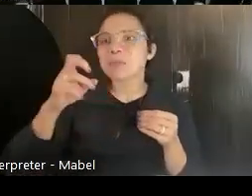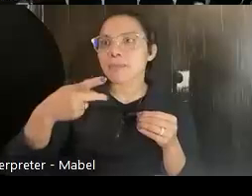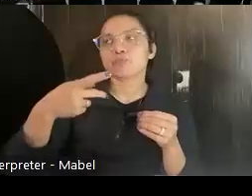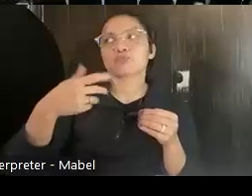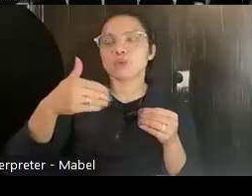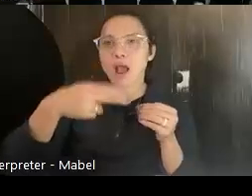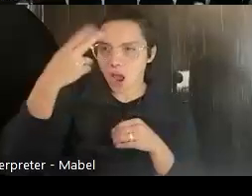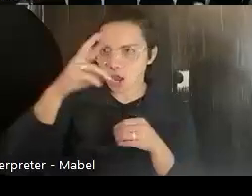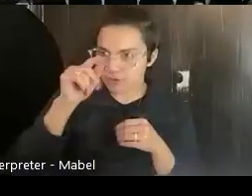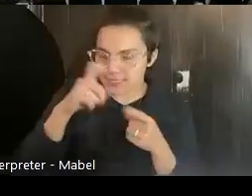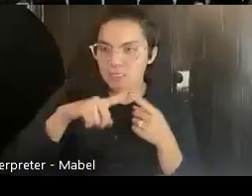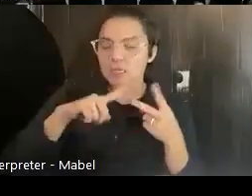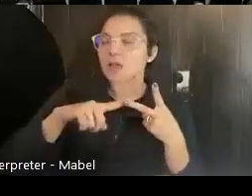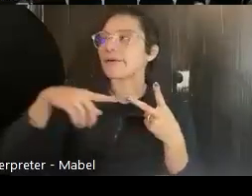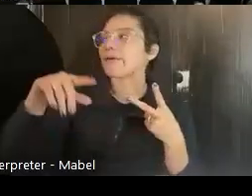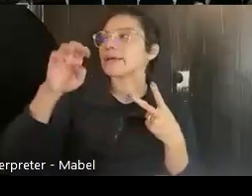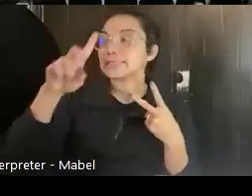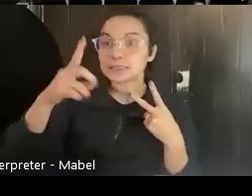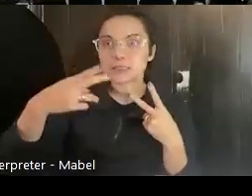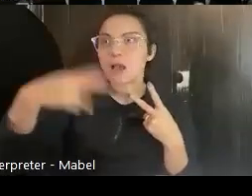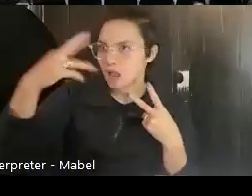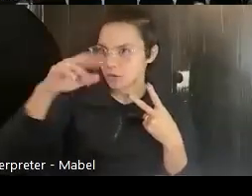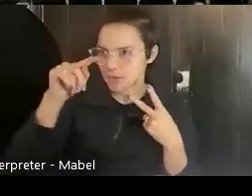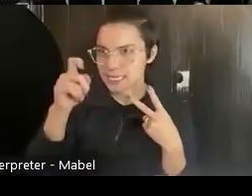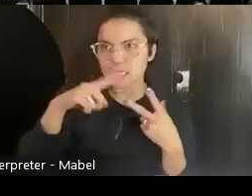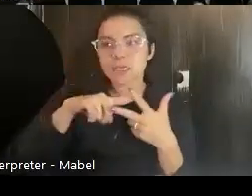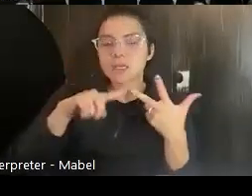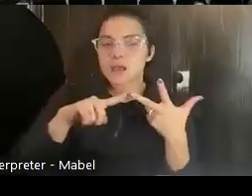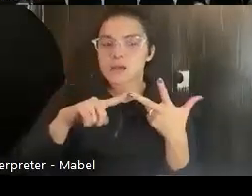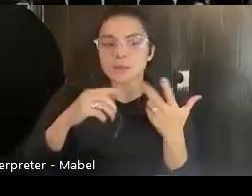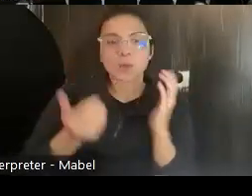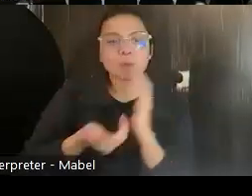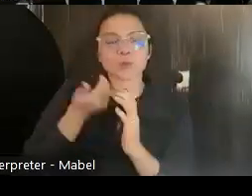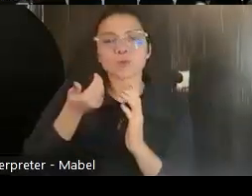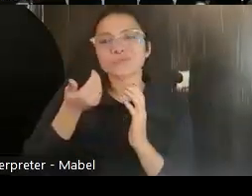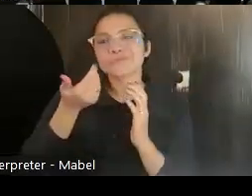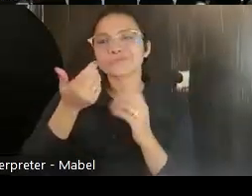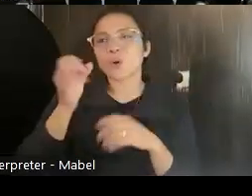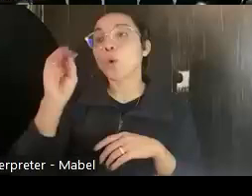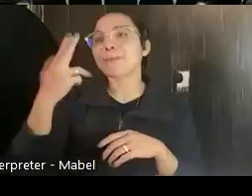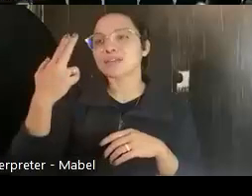there's um new versions of Crisis services that have been rolled out by OMH that potentially uh